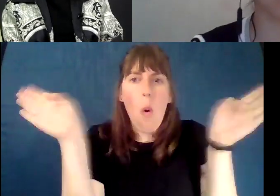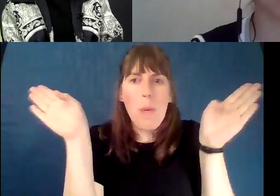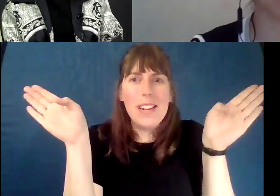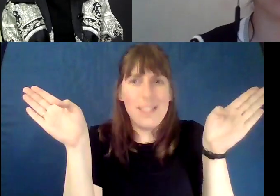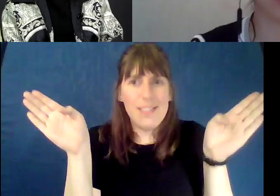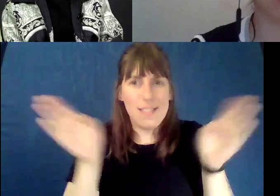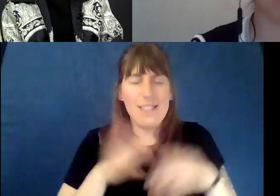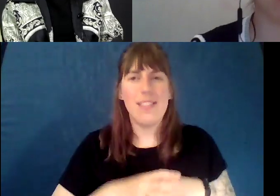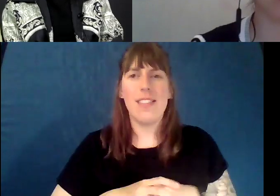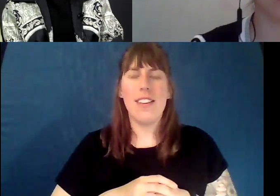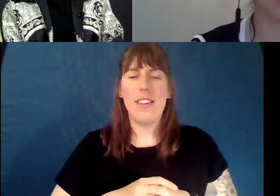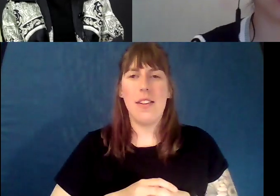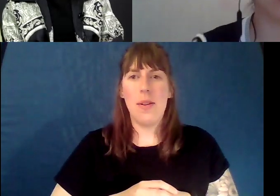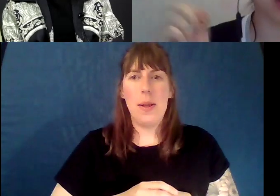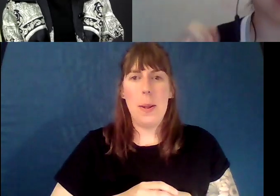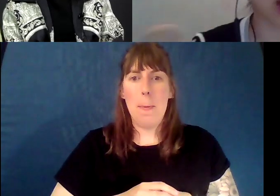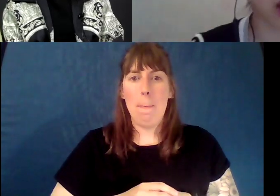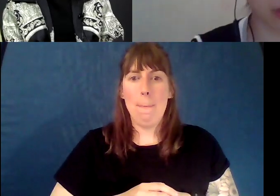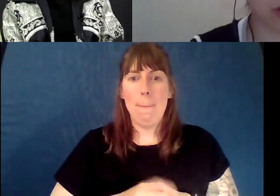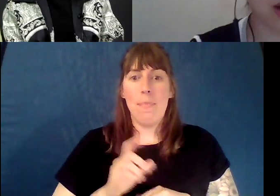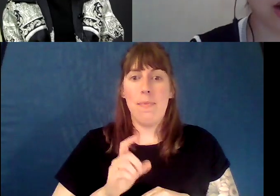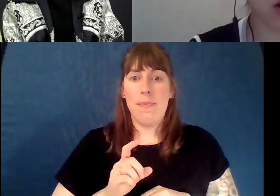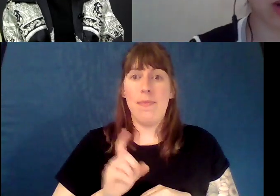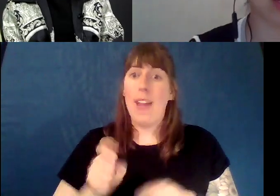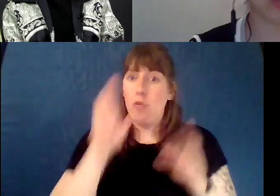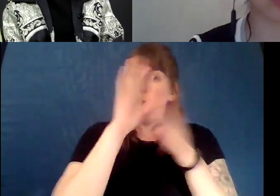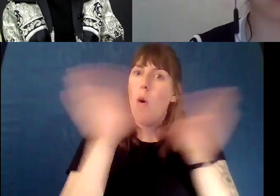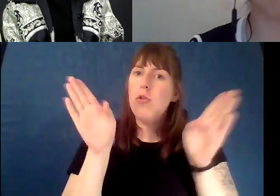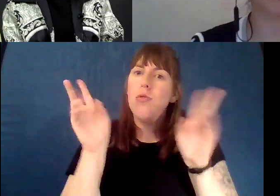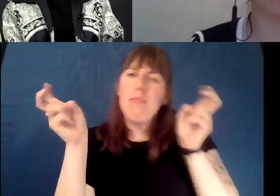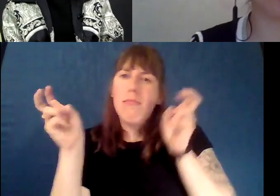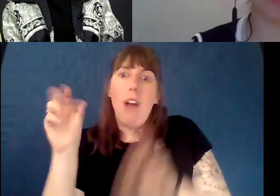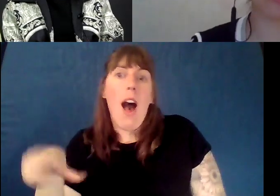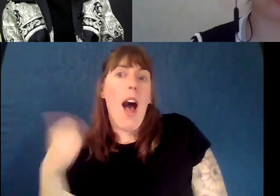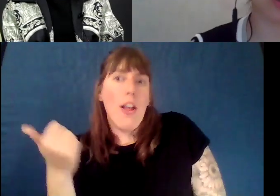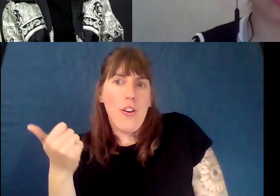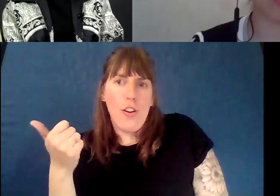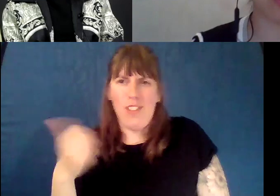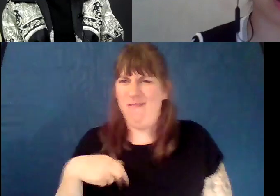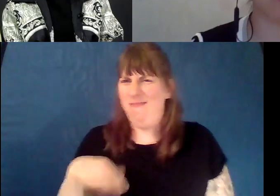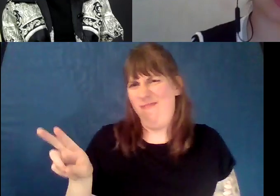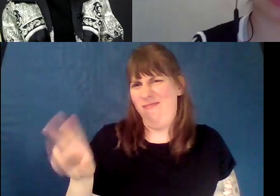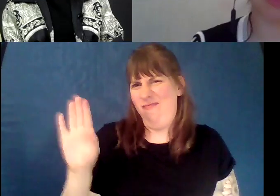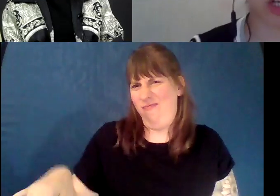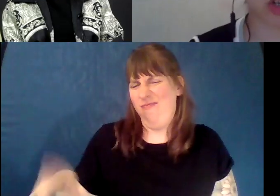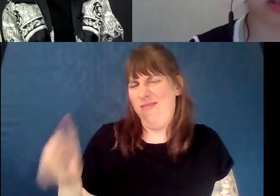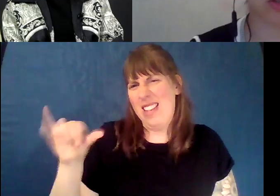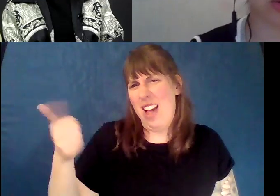to things that are, quote unquote, "other", right? And sort of being open to other interpretations